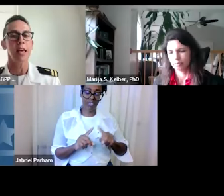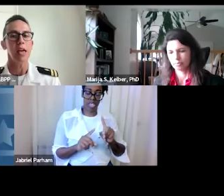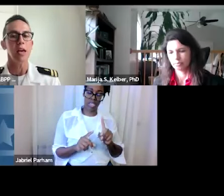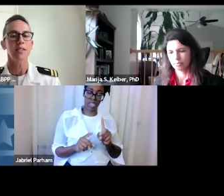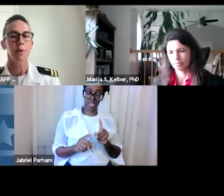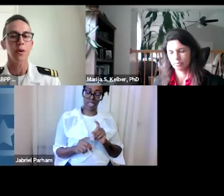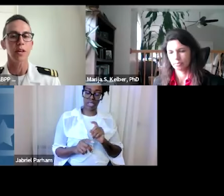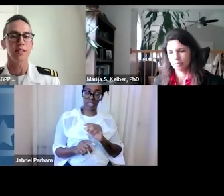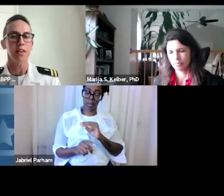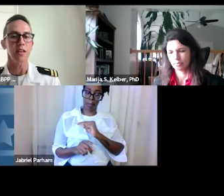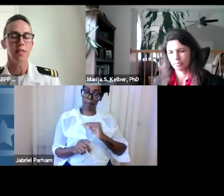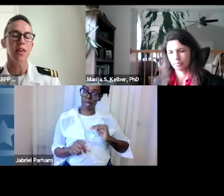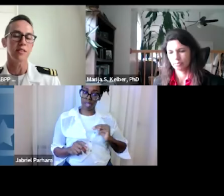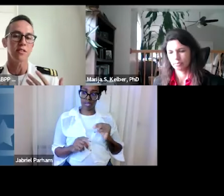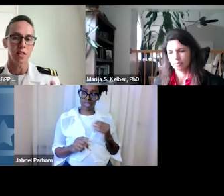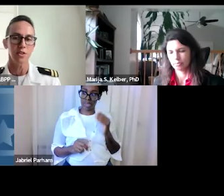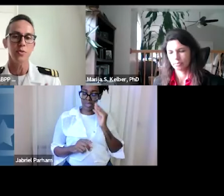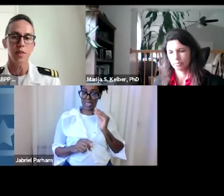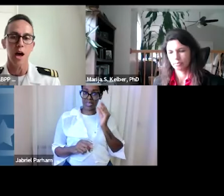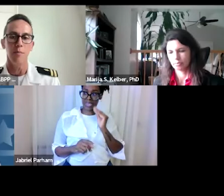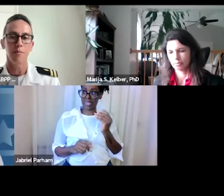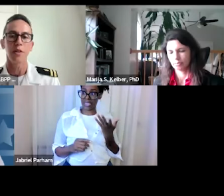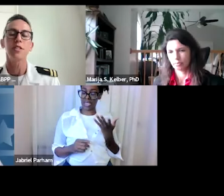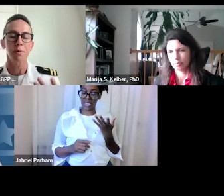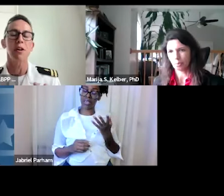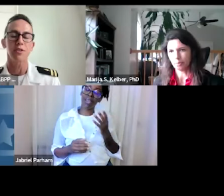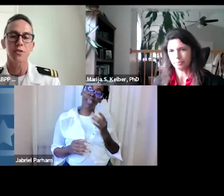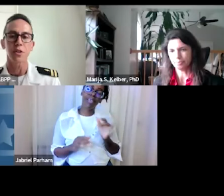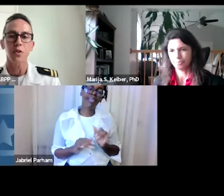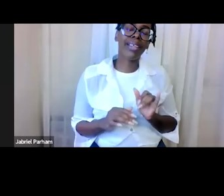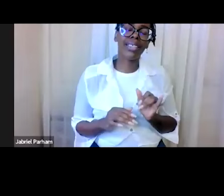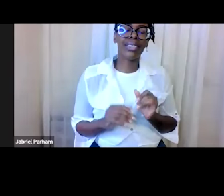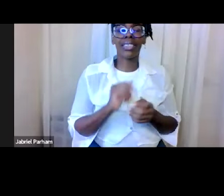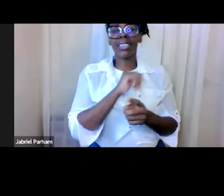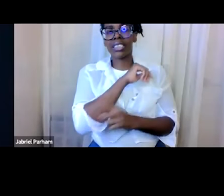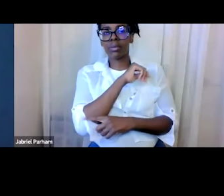as they experience the things such as issues with disciplinary issues or legal issues.